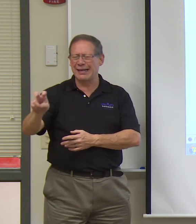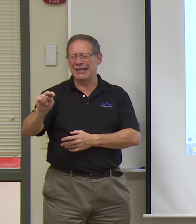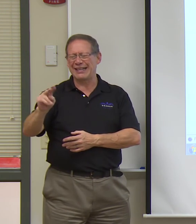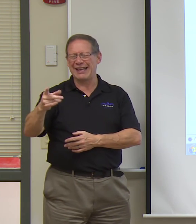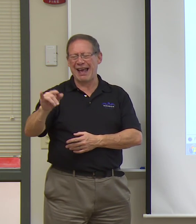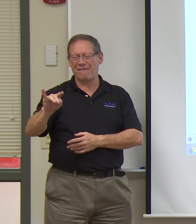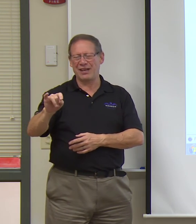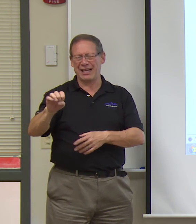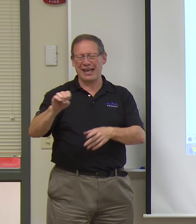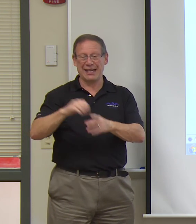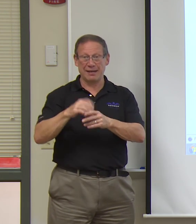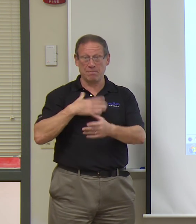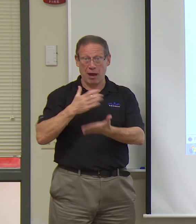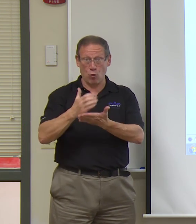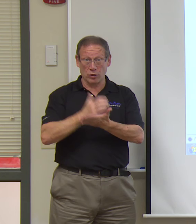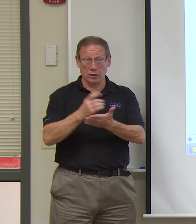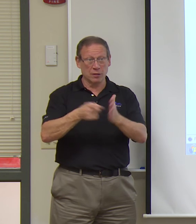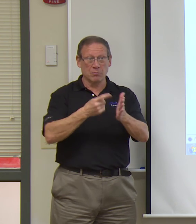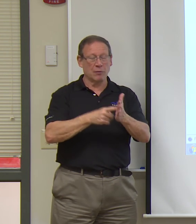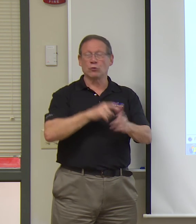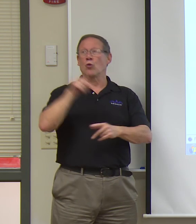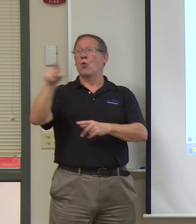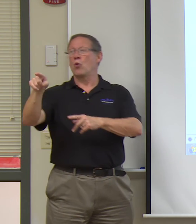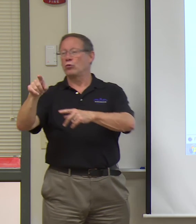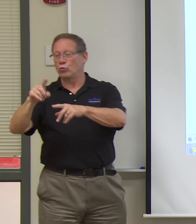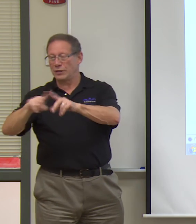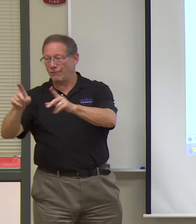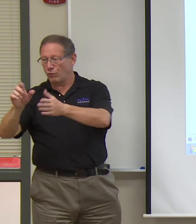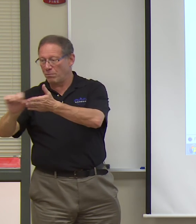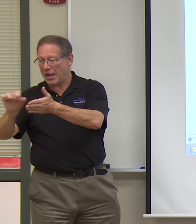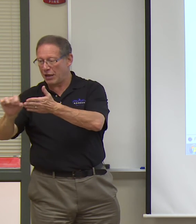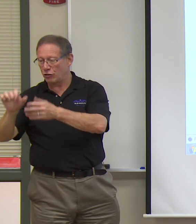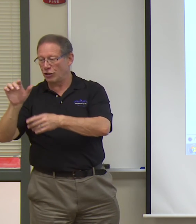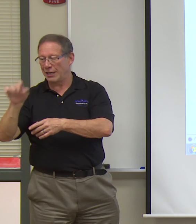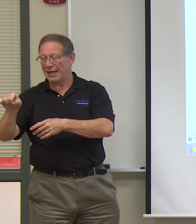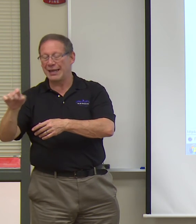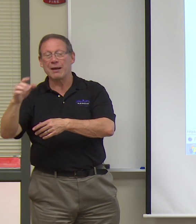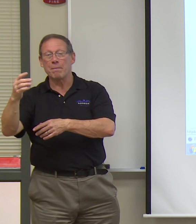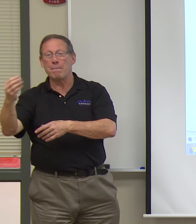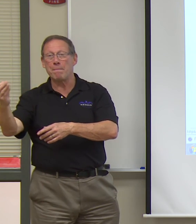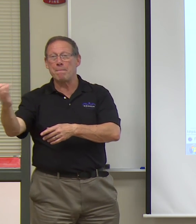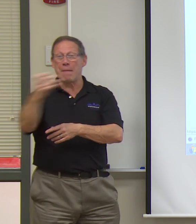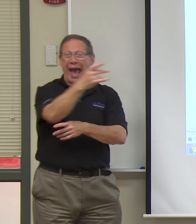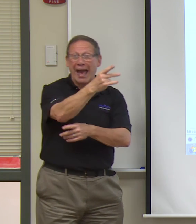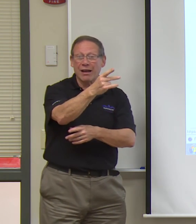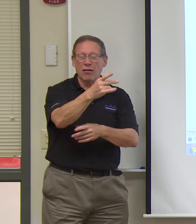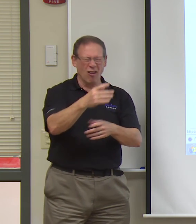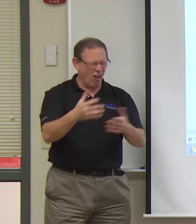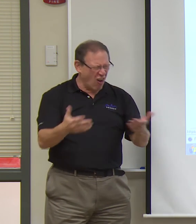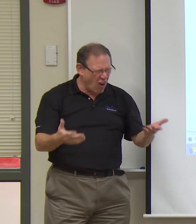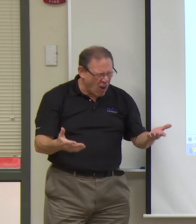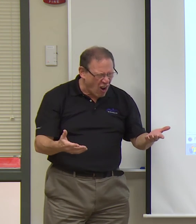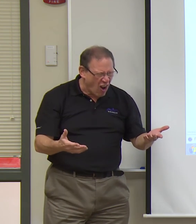and if you click the back button, it doesn't go where you expect it to go, or it goes--doesn't go anywhere,